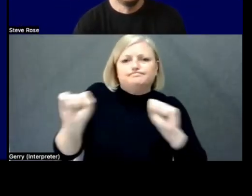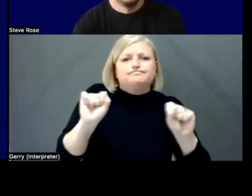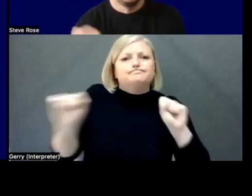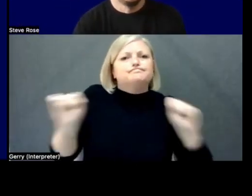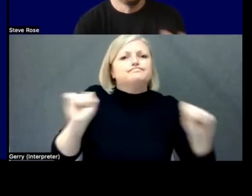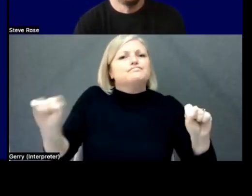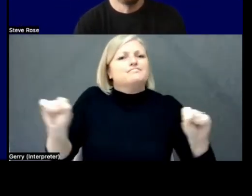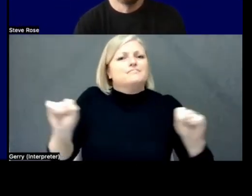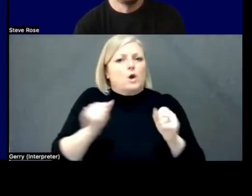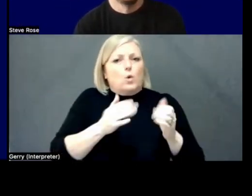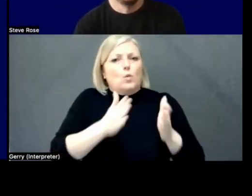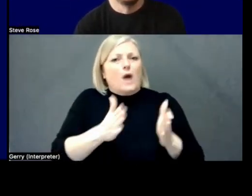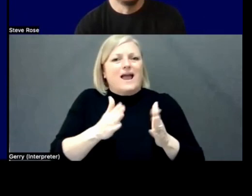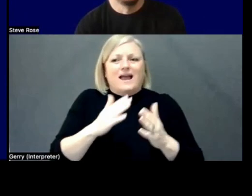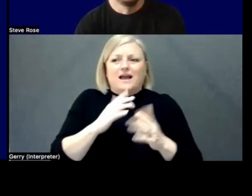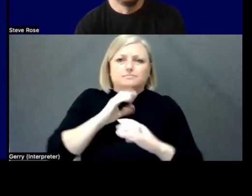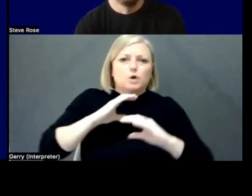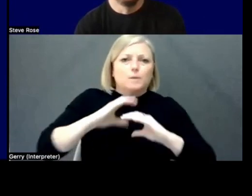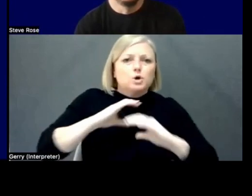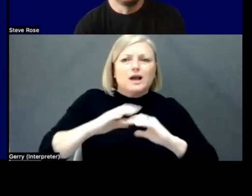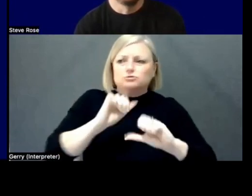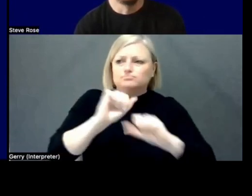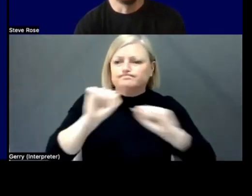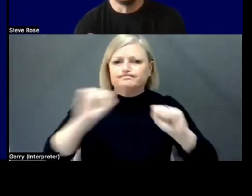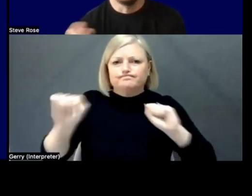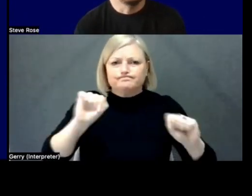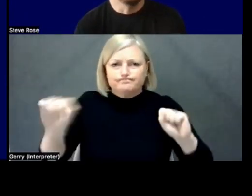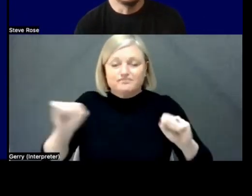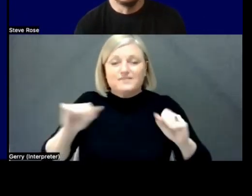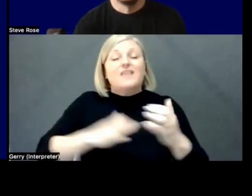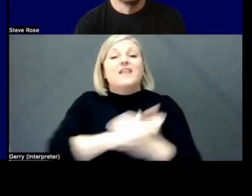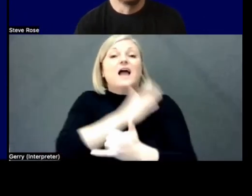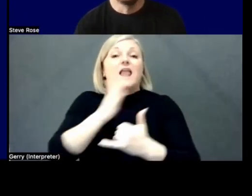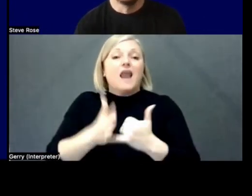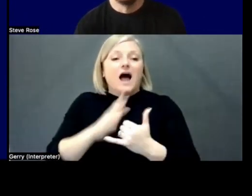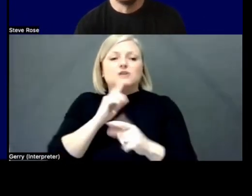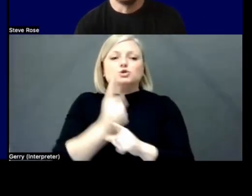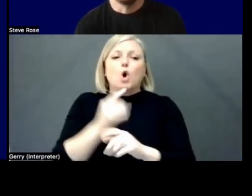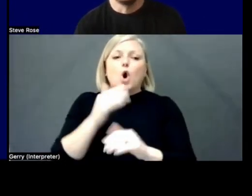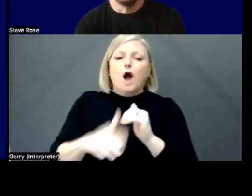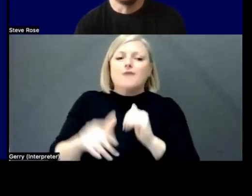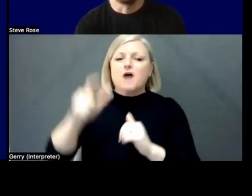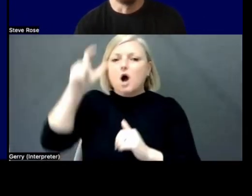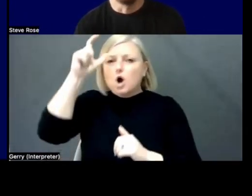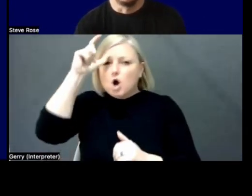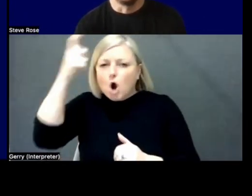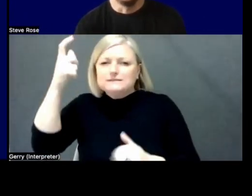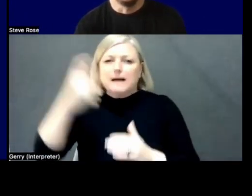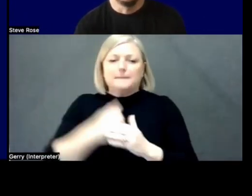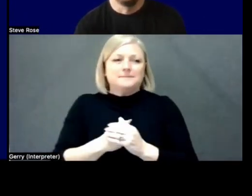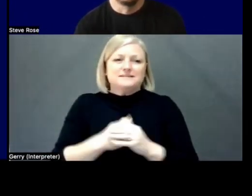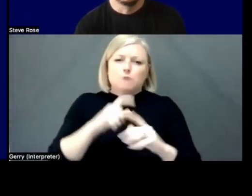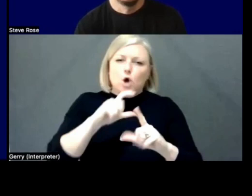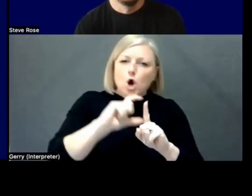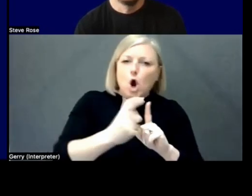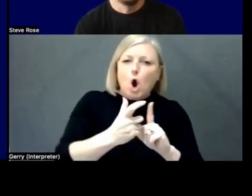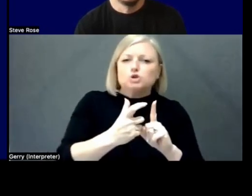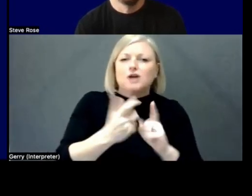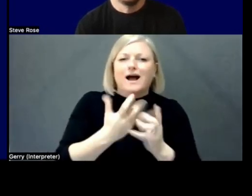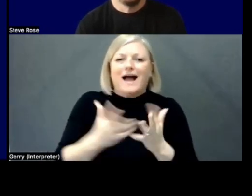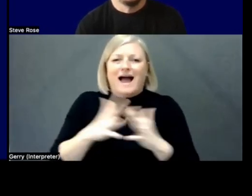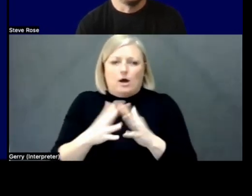The last section will be around concepts, cultural expressions and cultural language. That's my plan